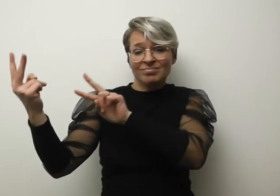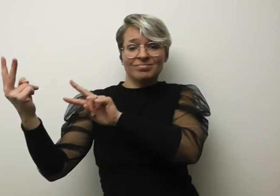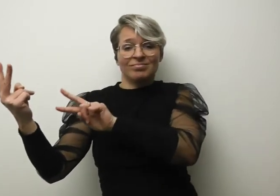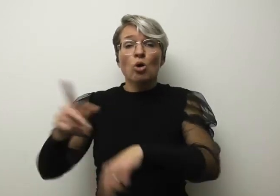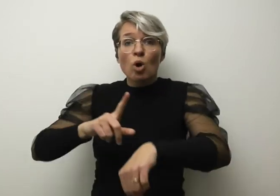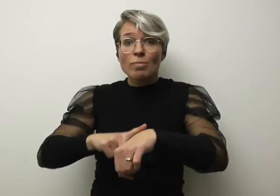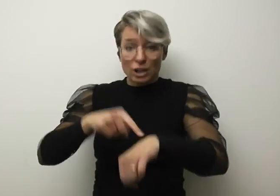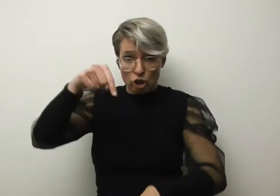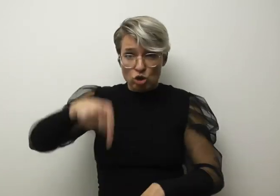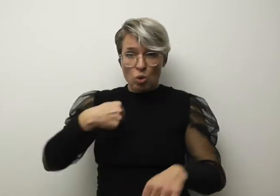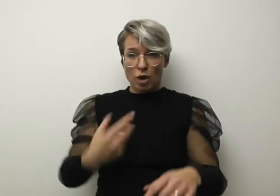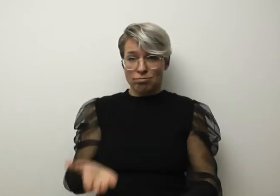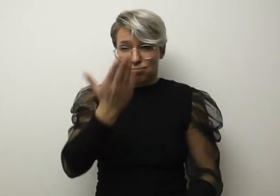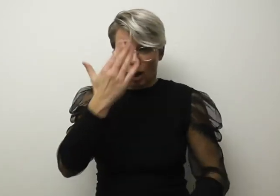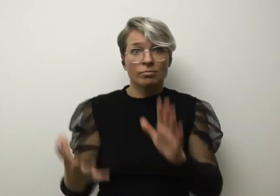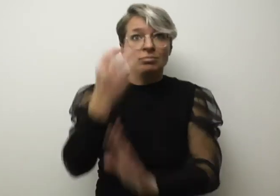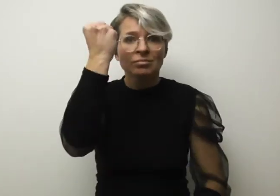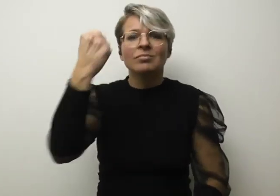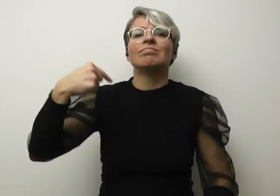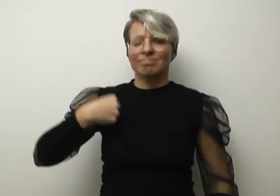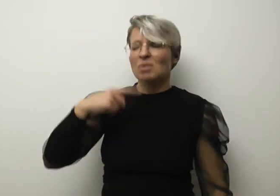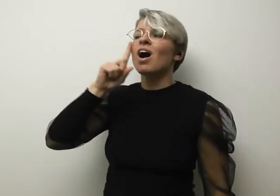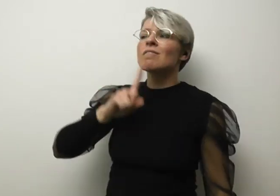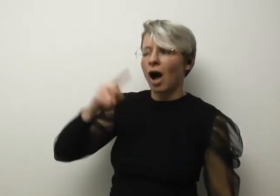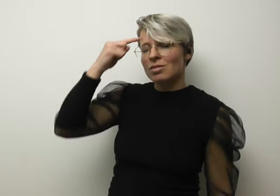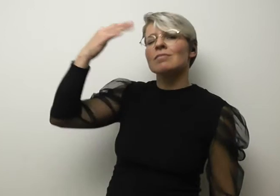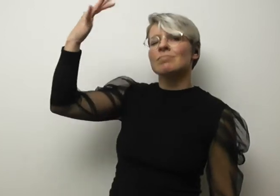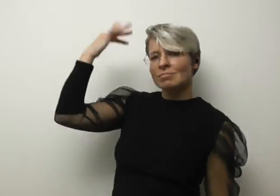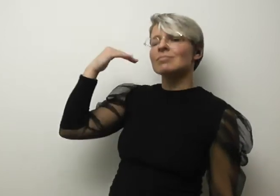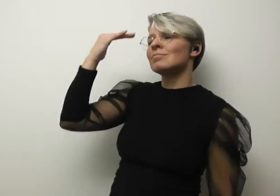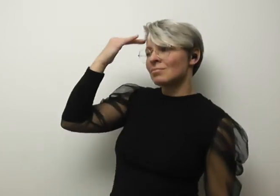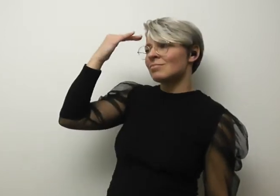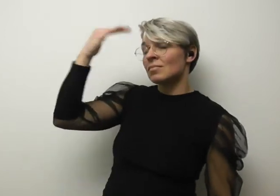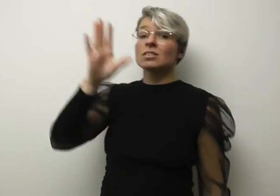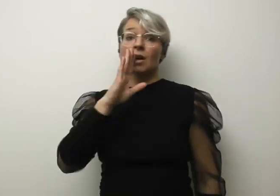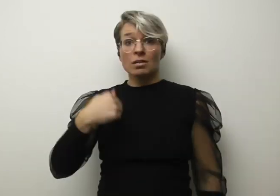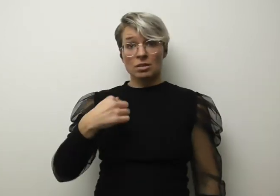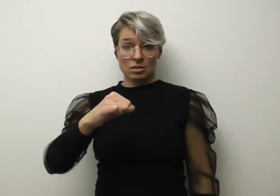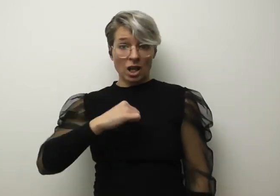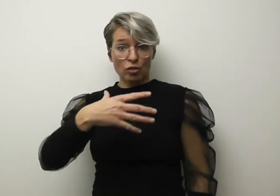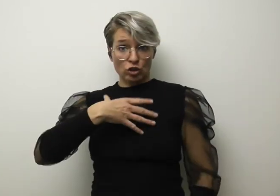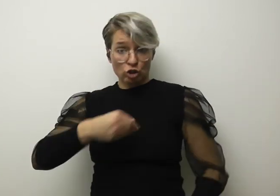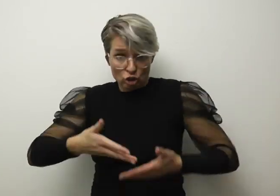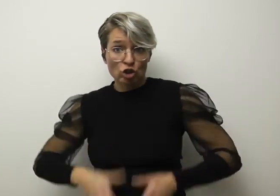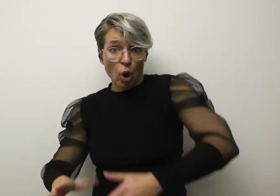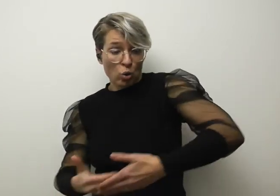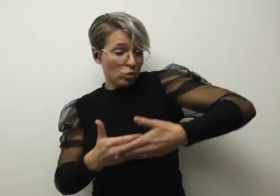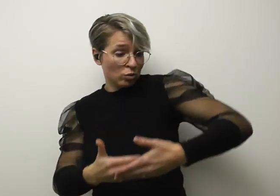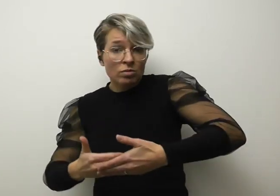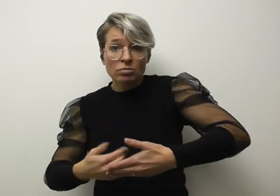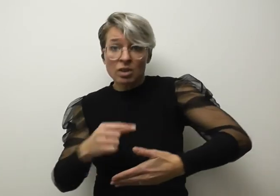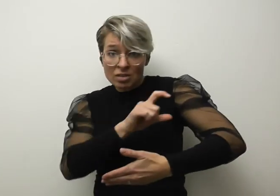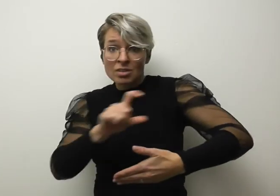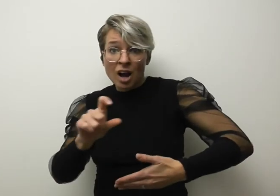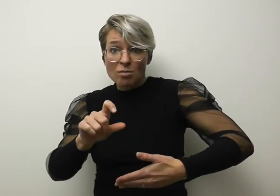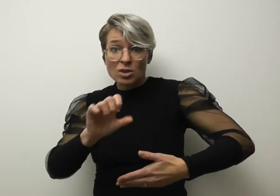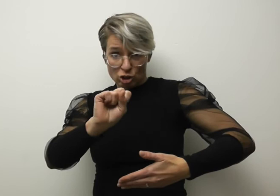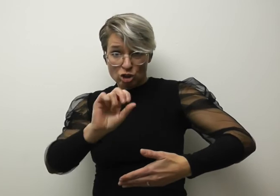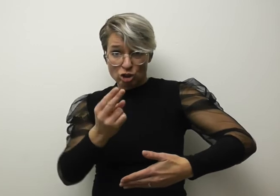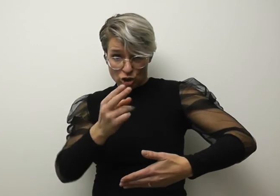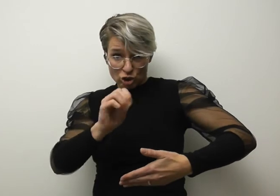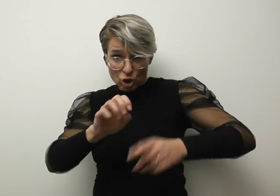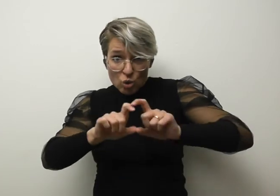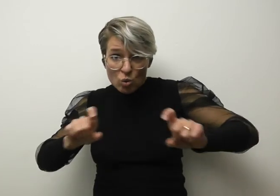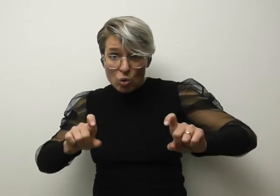And I think about him, now and then Every time I try and every time I win And if I ever have a boy, I'll name him